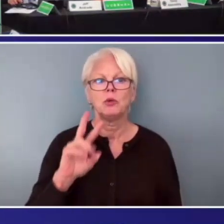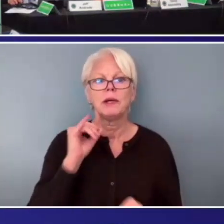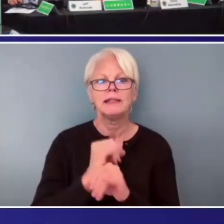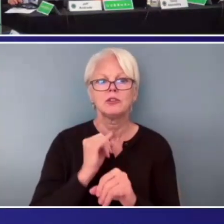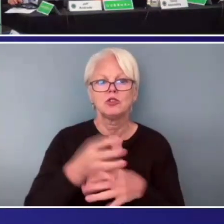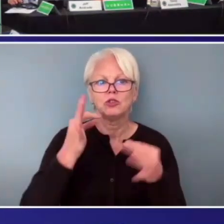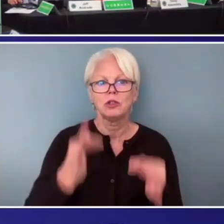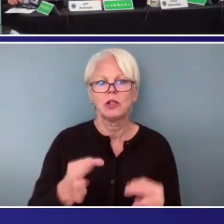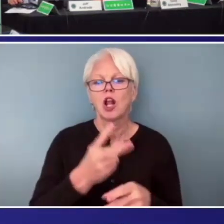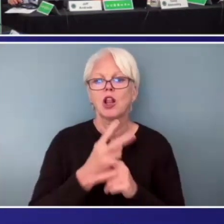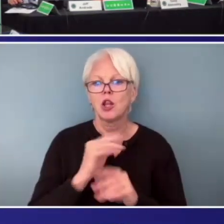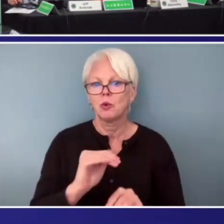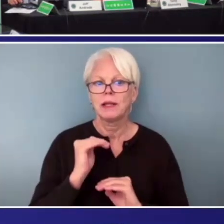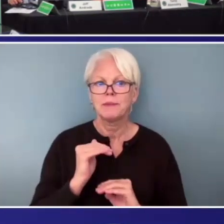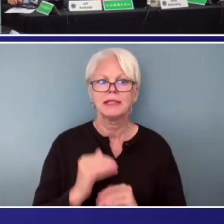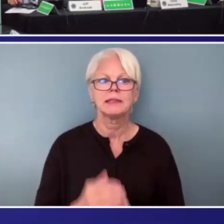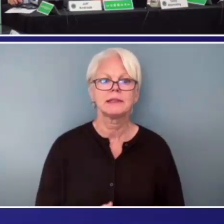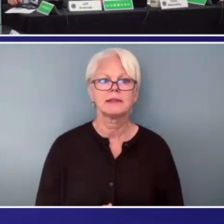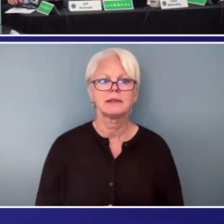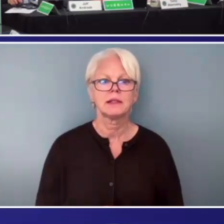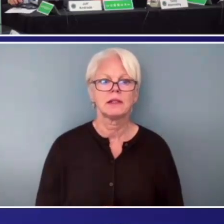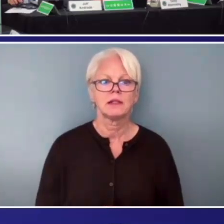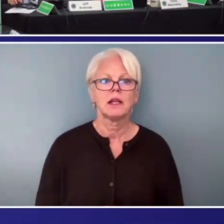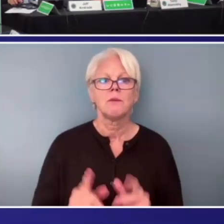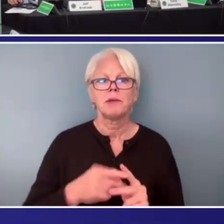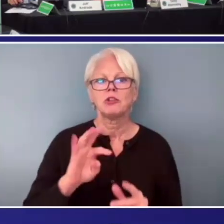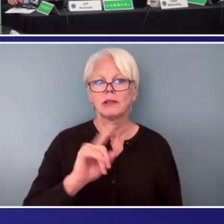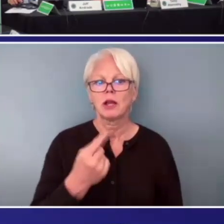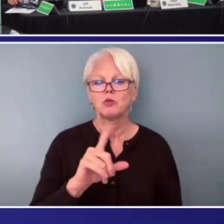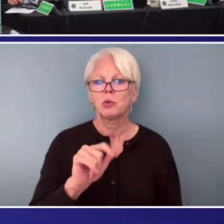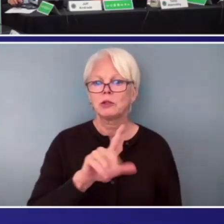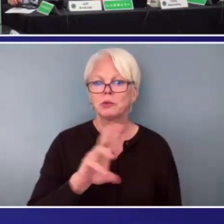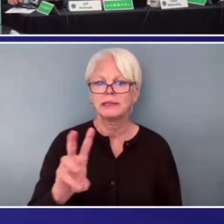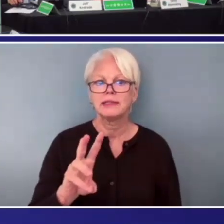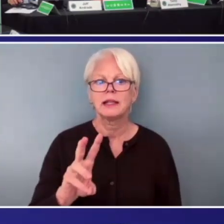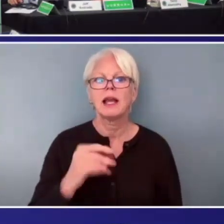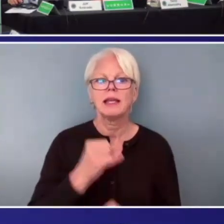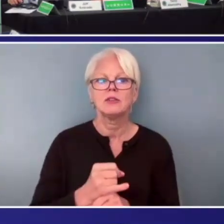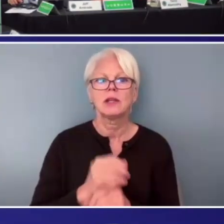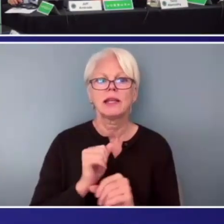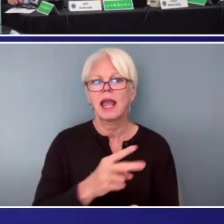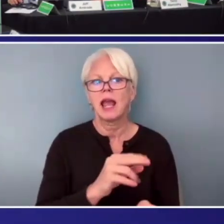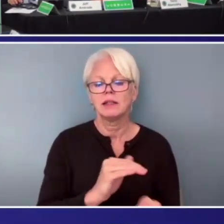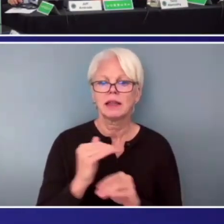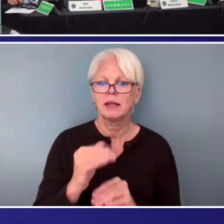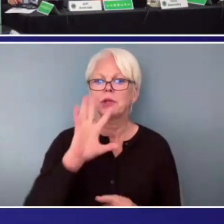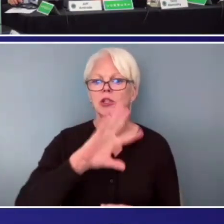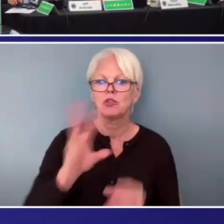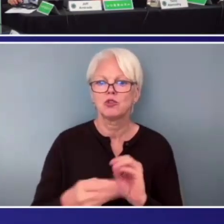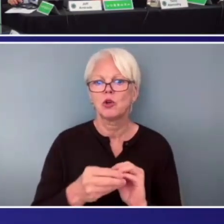loan limits. Beginning on July 1, 2026, an institution may limit the total amount of Direct, Subsidized,